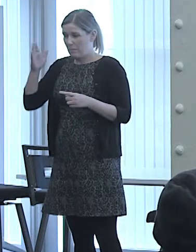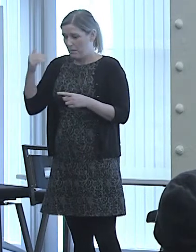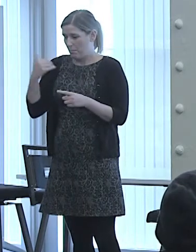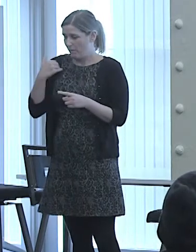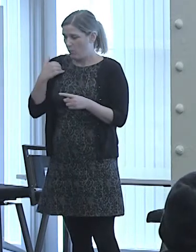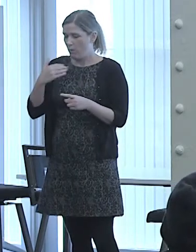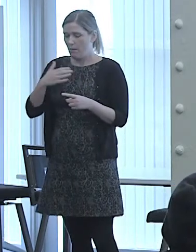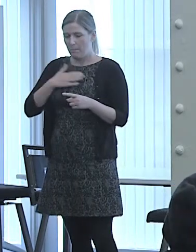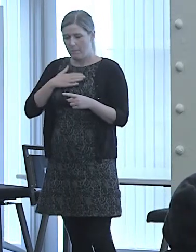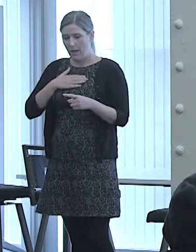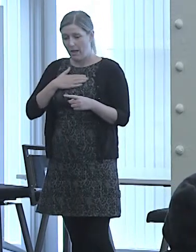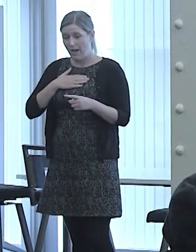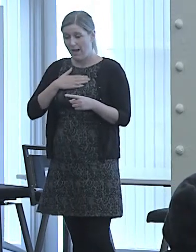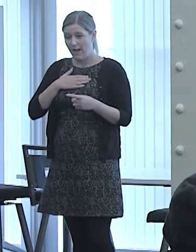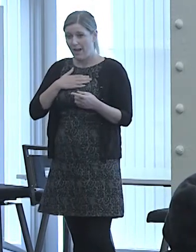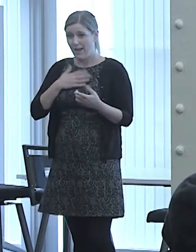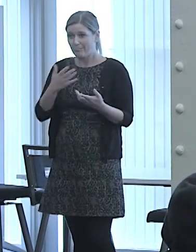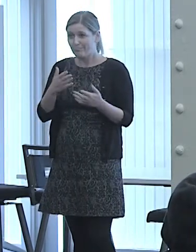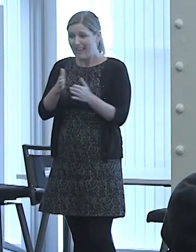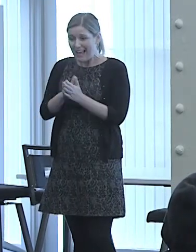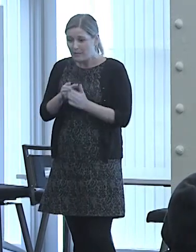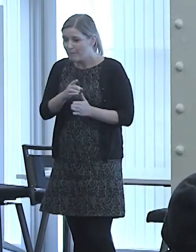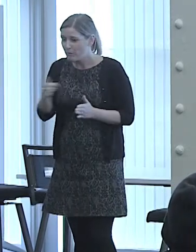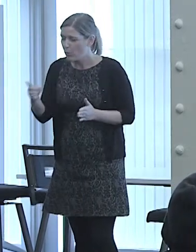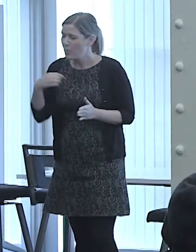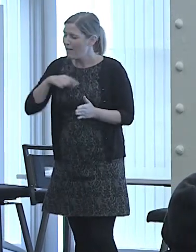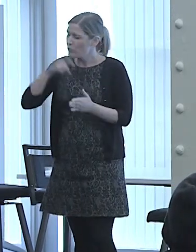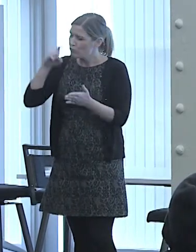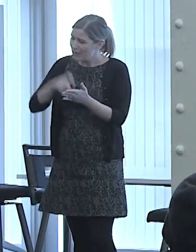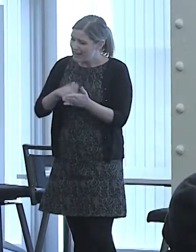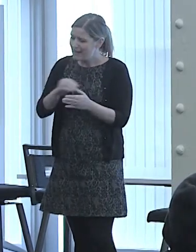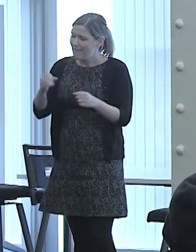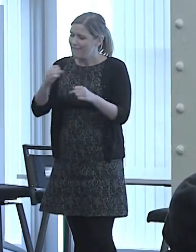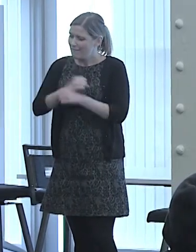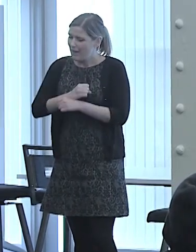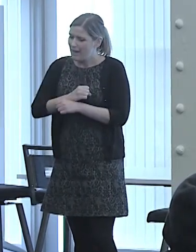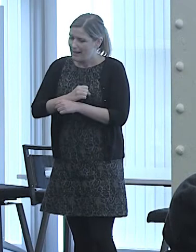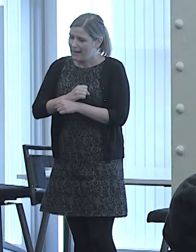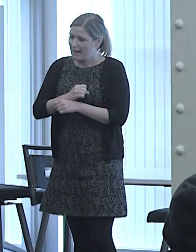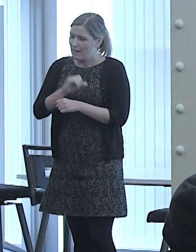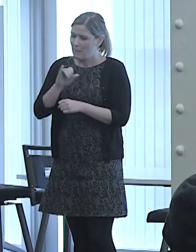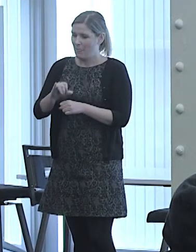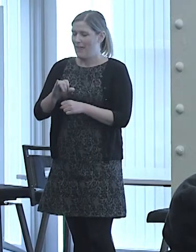My invocation to us is that we have to recognize and fight against the pathology paradigm